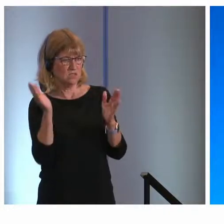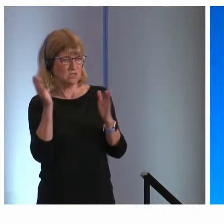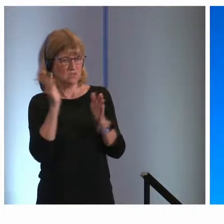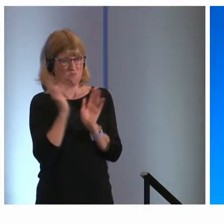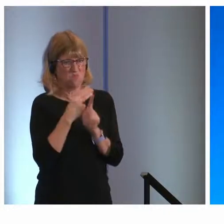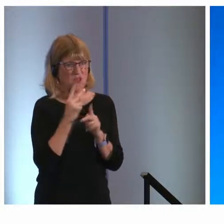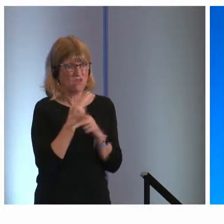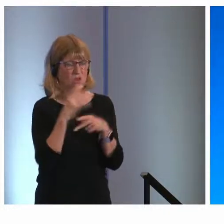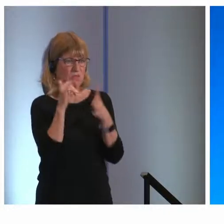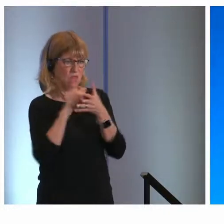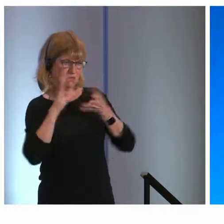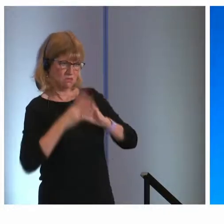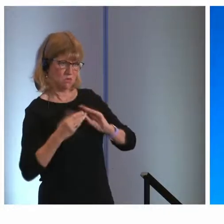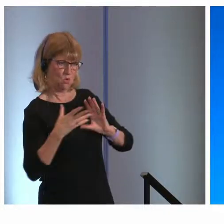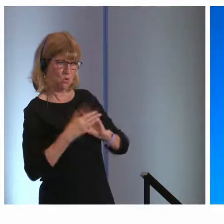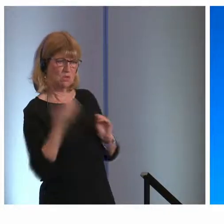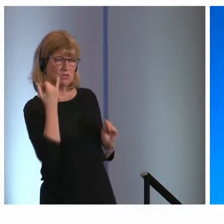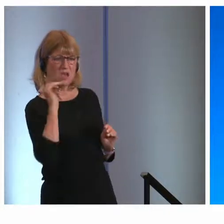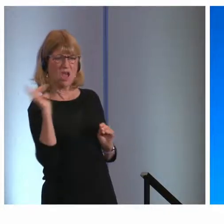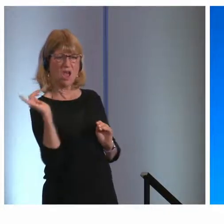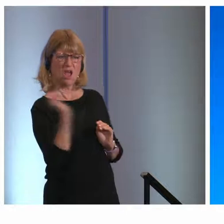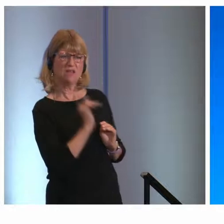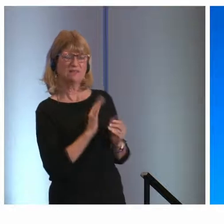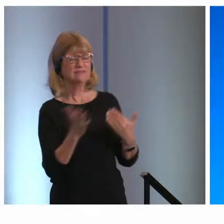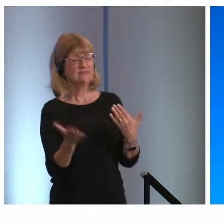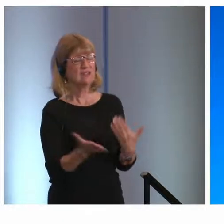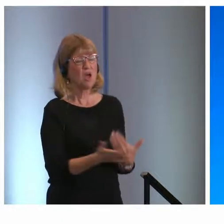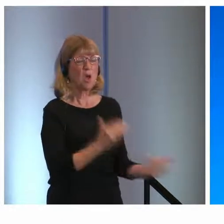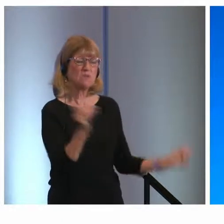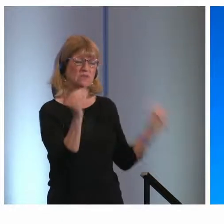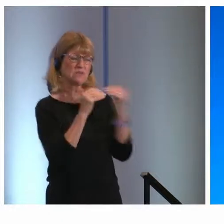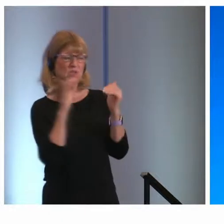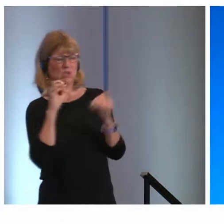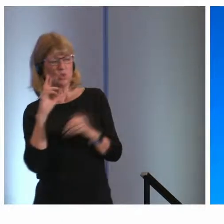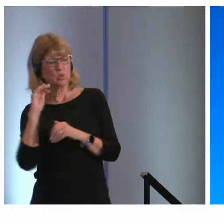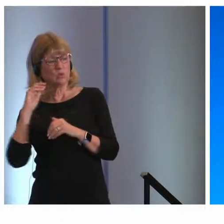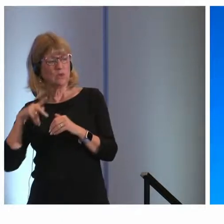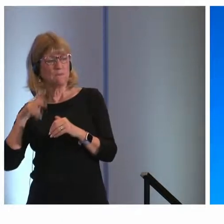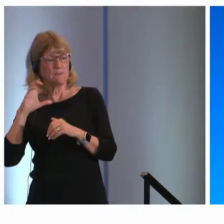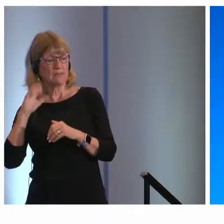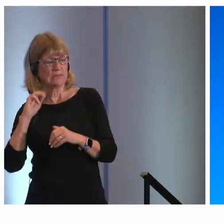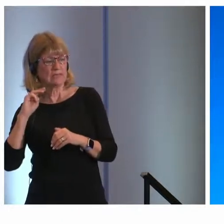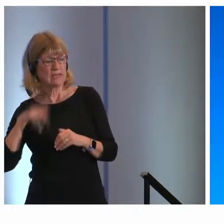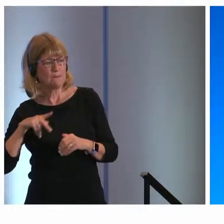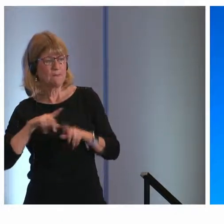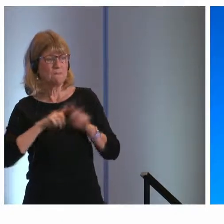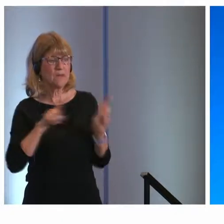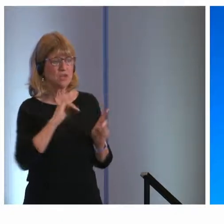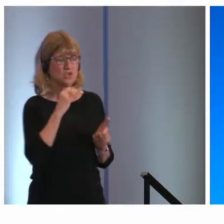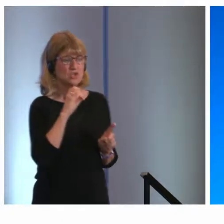Netflix will just finish completing production on that,